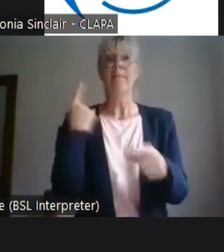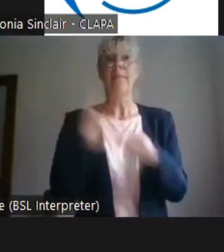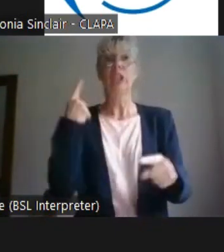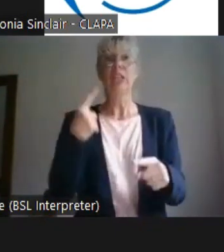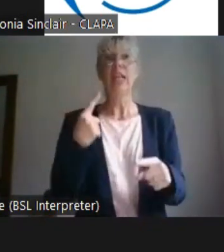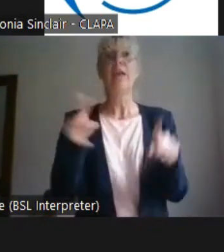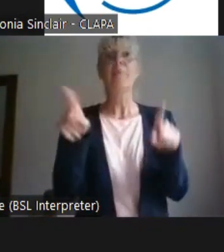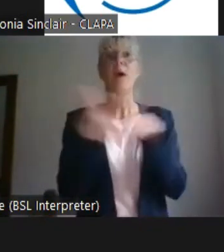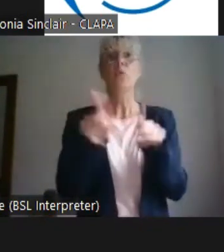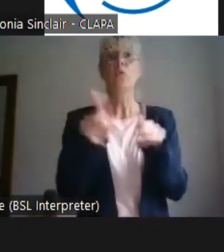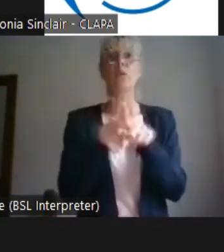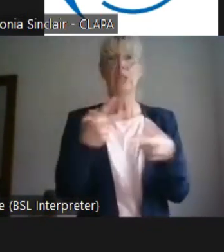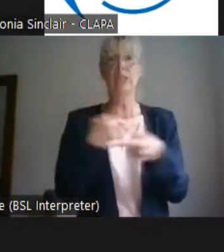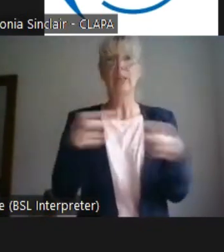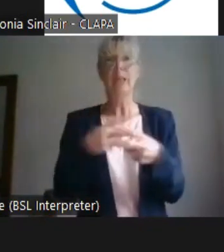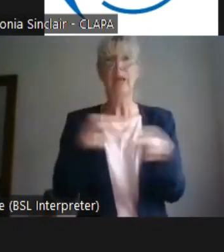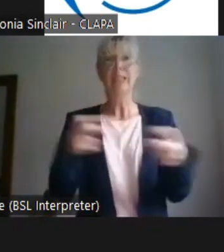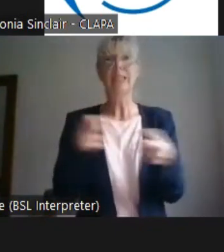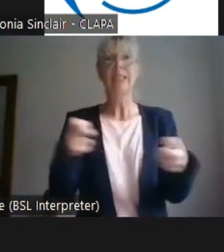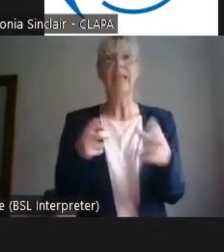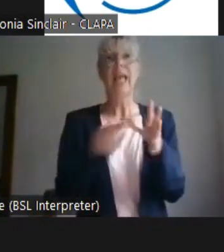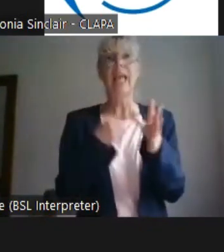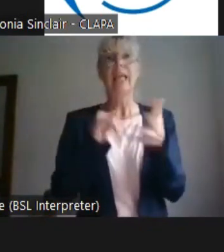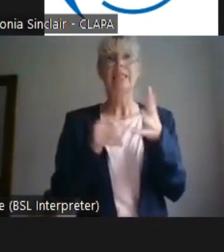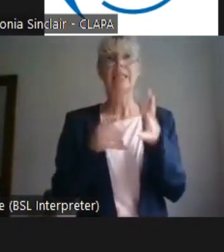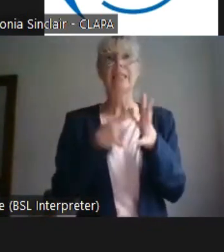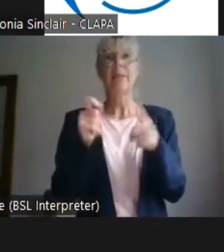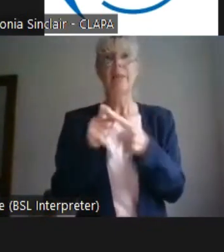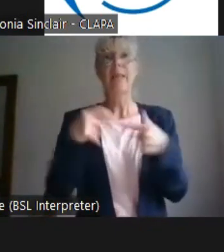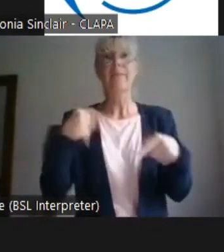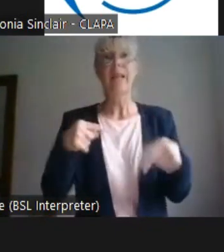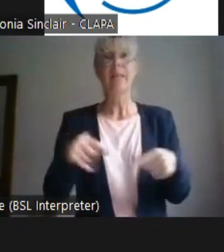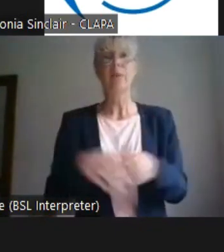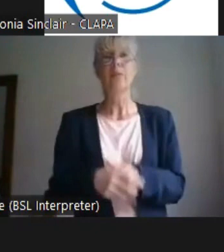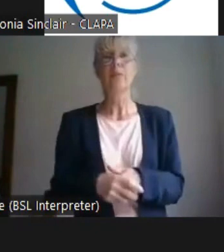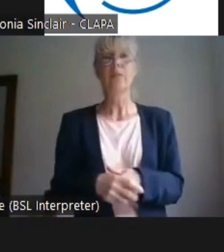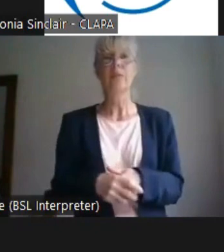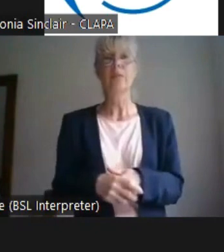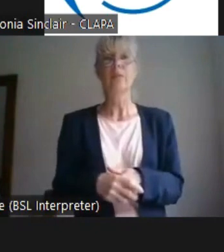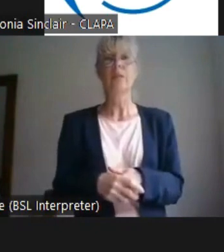possible if we didn't get around to answering your questions in the chat and remember you can get in